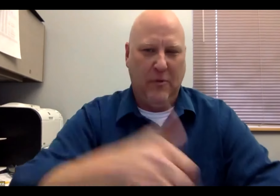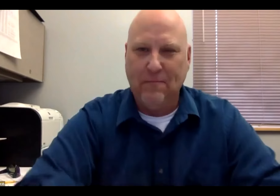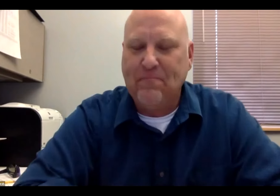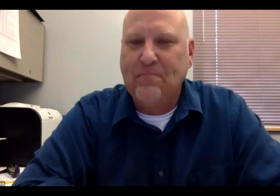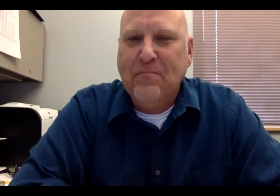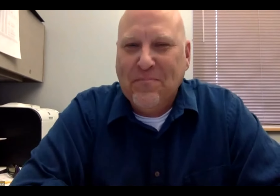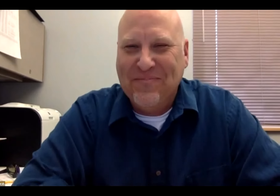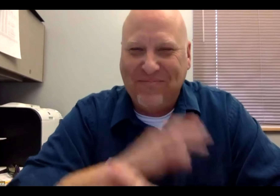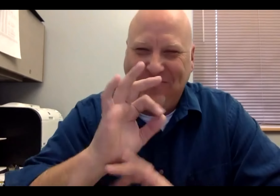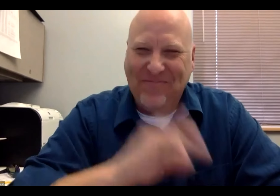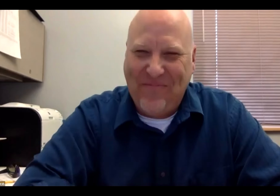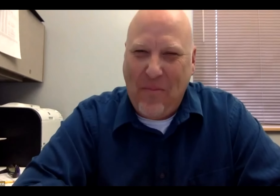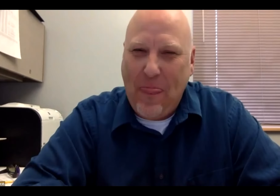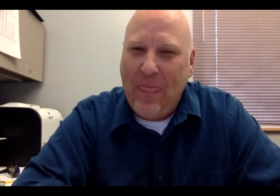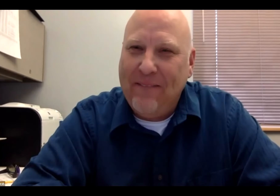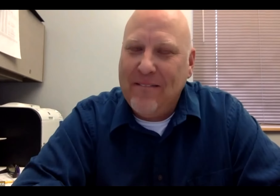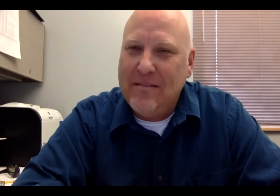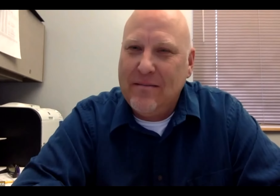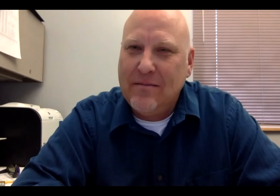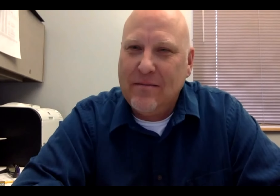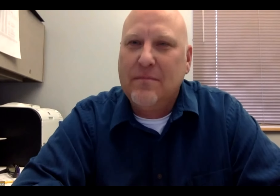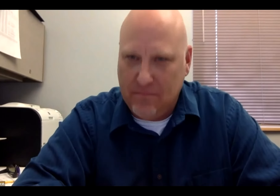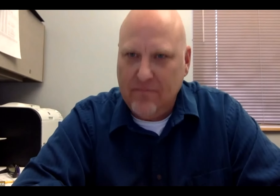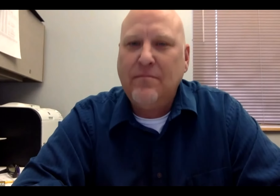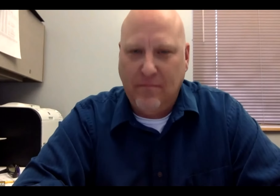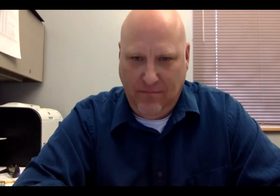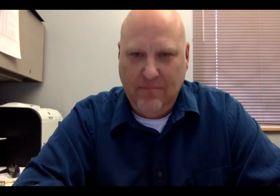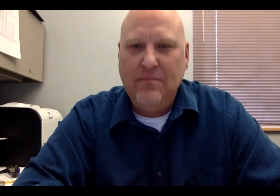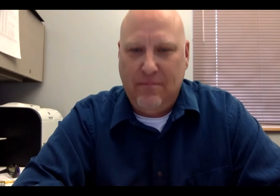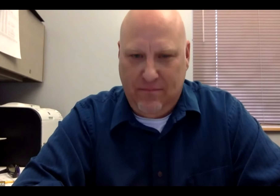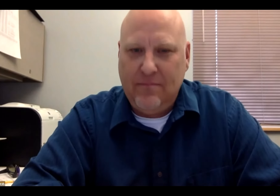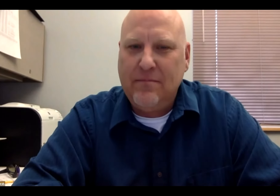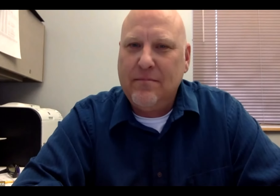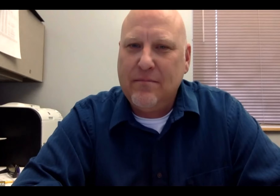Melanie has the spot lipe light control. I can see her now fine.